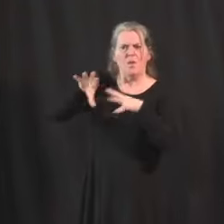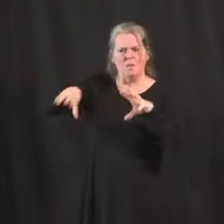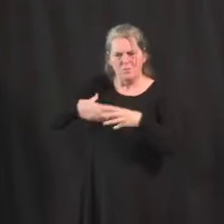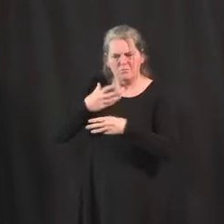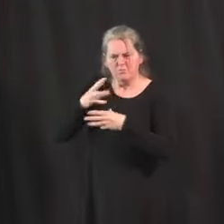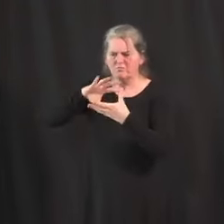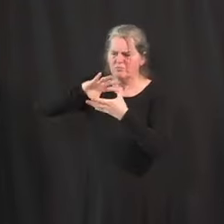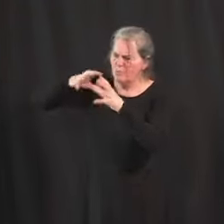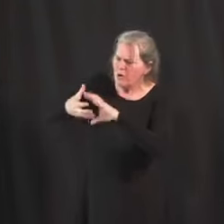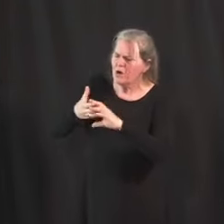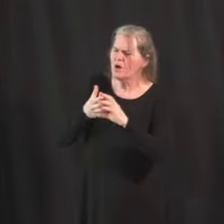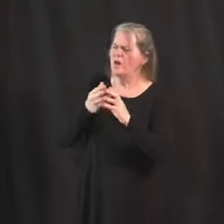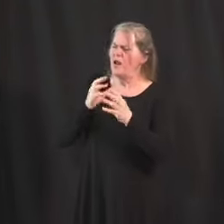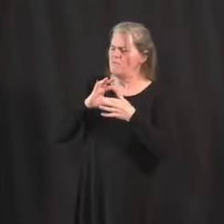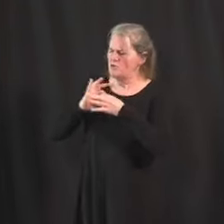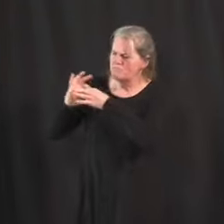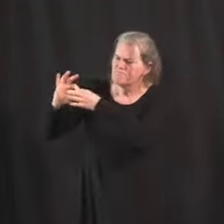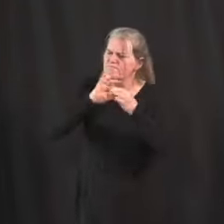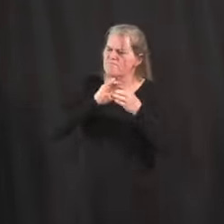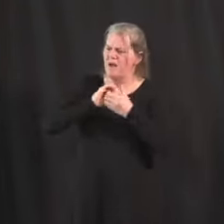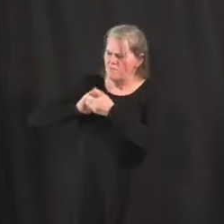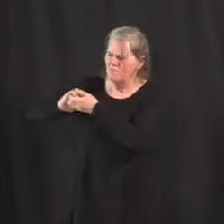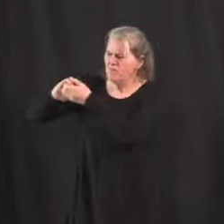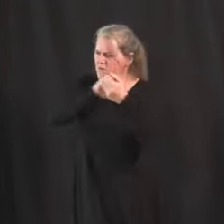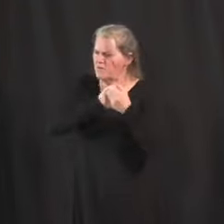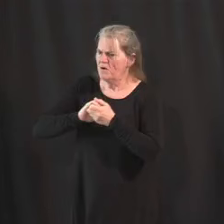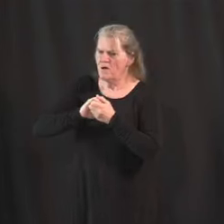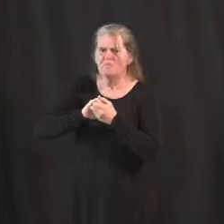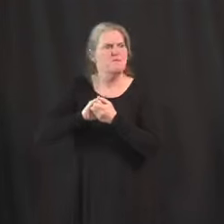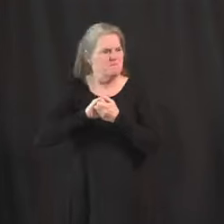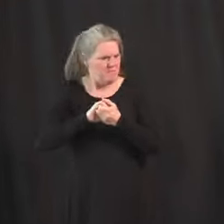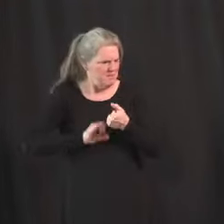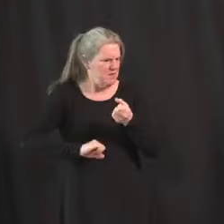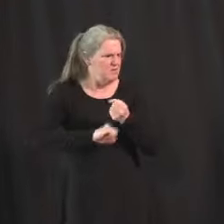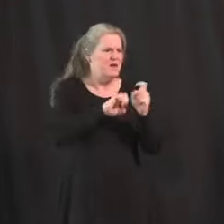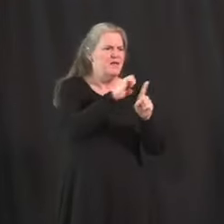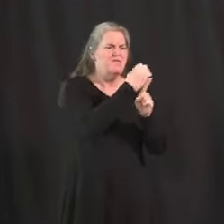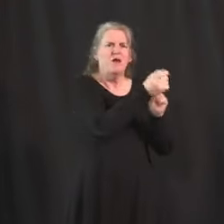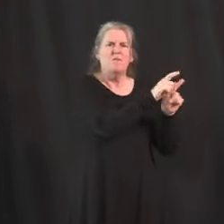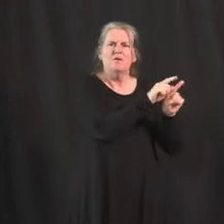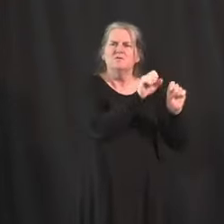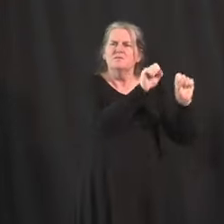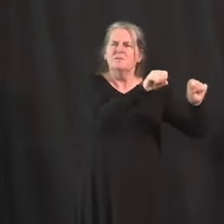BETTER PLACE THAN EVER BEFORE. AND AS WE GET MORE USED TO THIS WAY OF LIFE AND MORE ORGANIZED